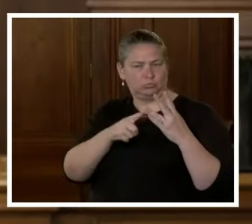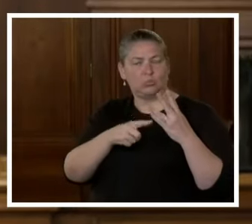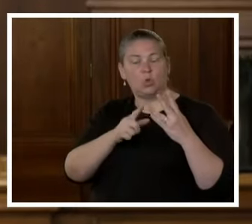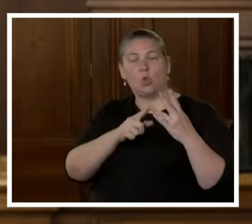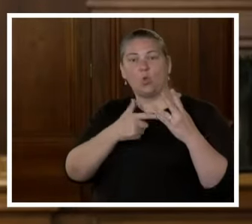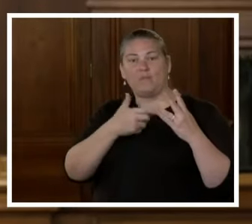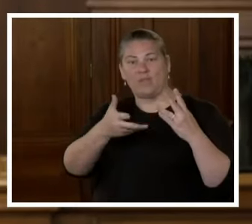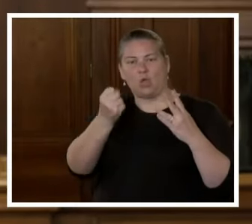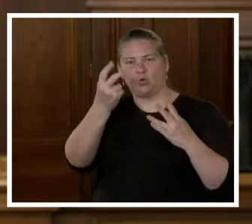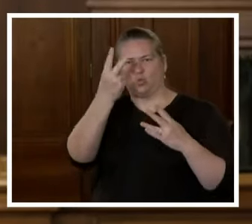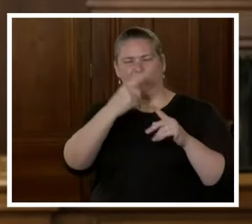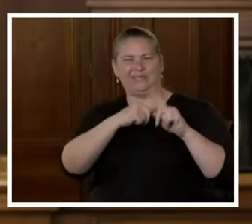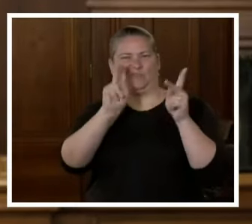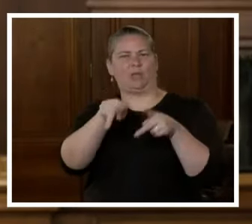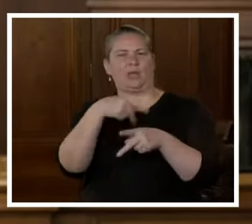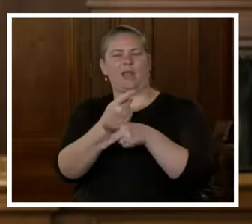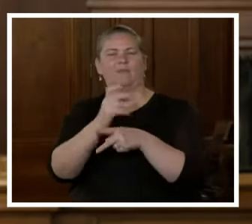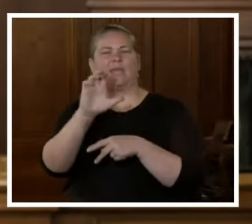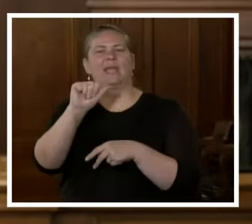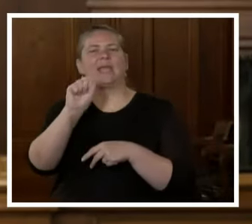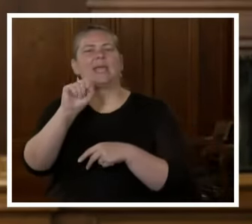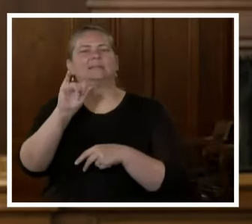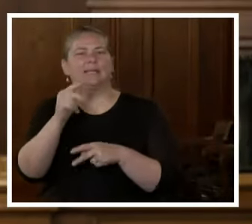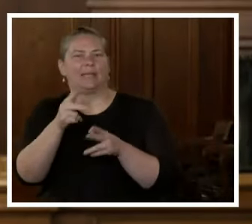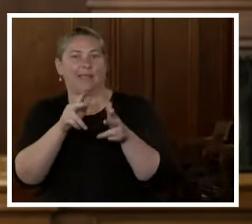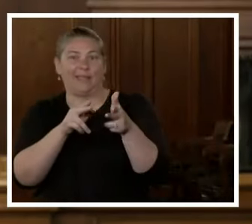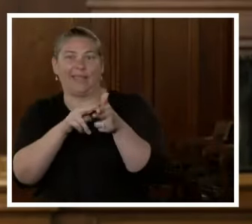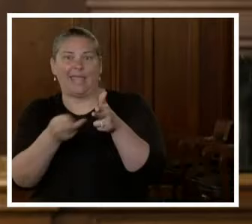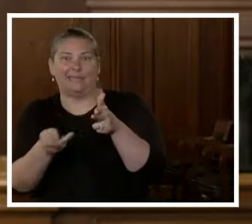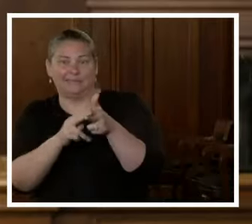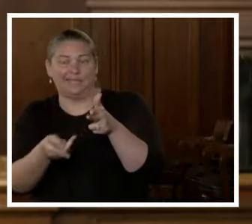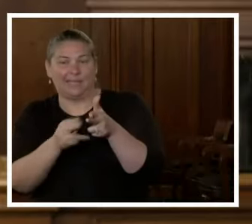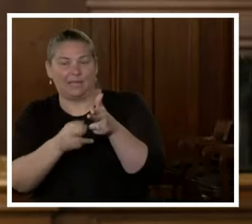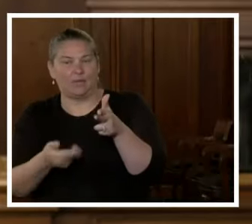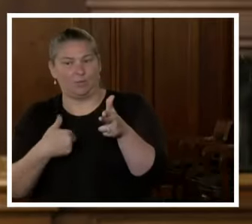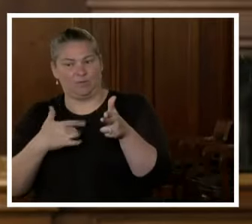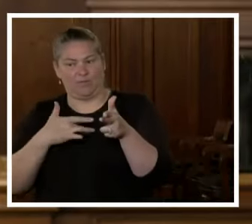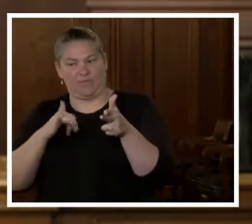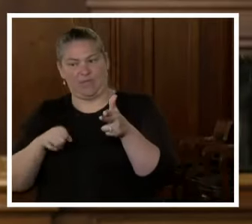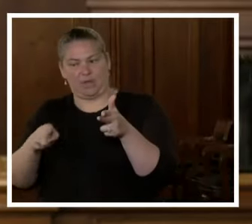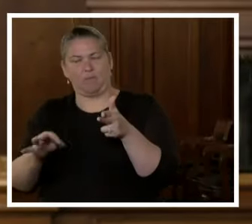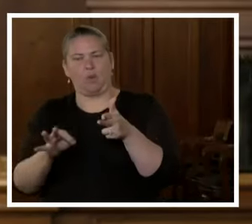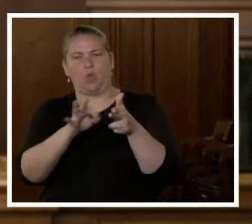THEIR WEAPONS. THAT PRESENTS US WITH SOME ANECDOTAL EVIDENCE THAT WILL TAKE A LITTLE BIT LONGER TO